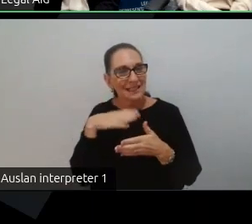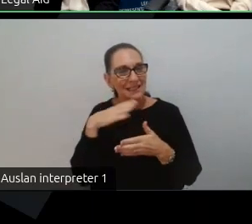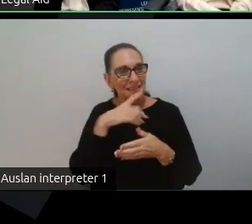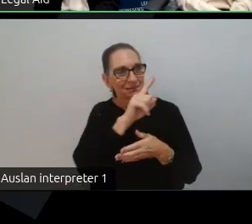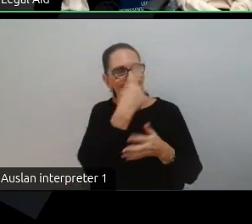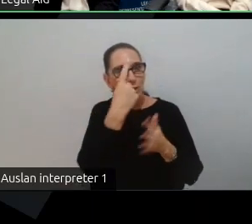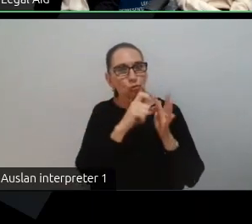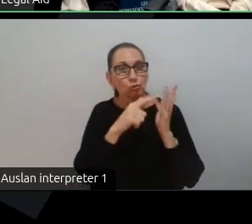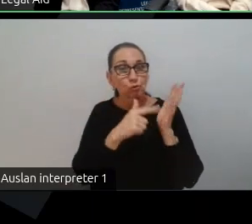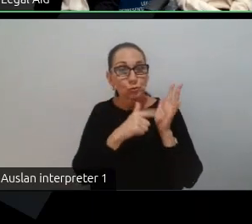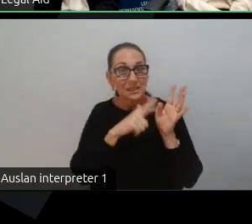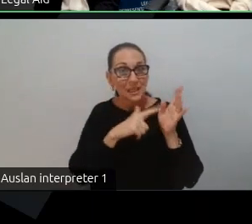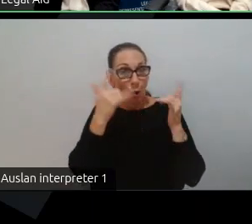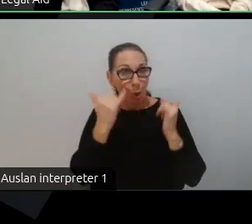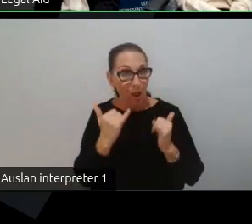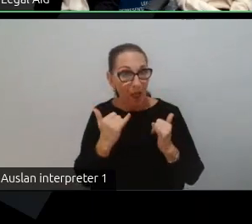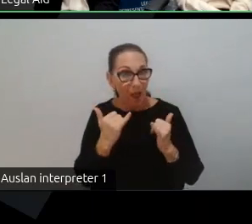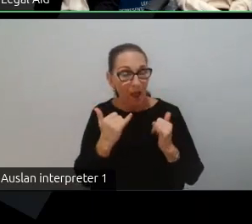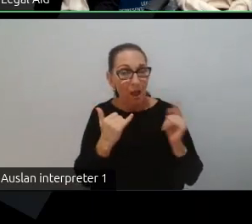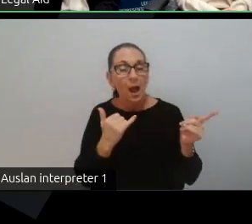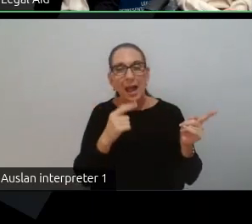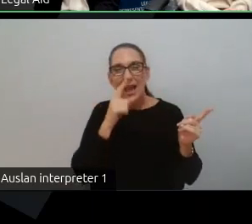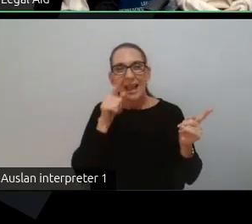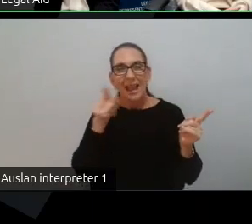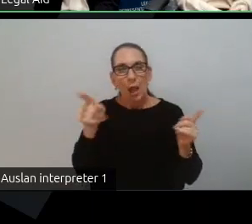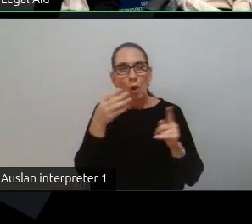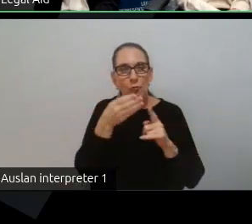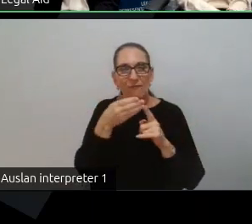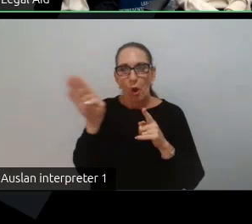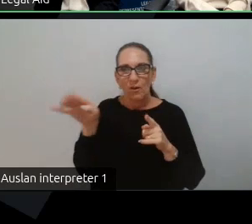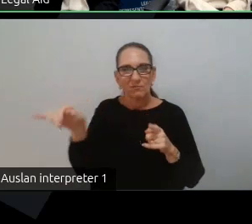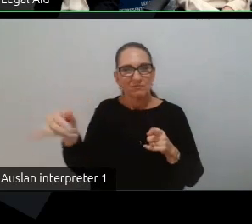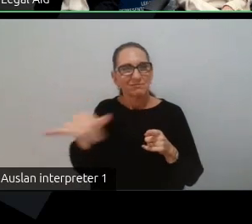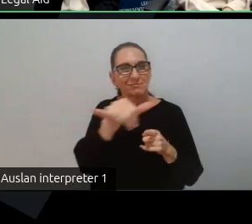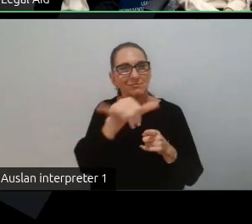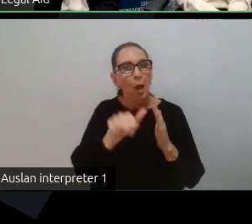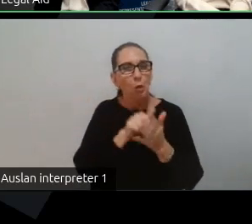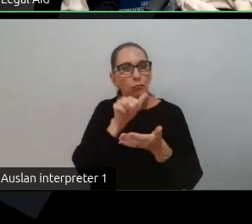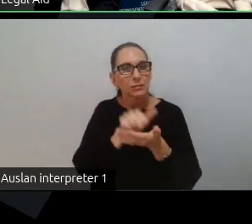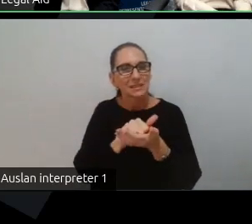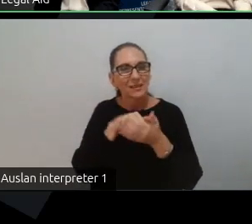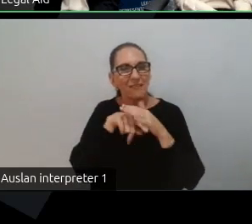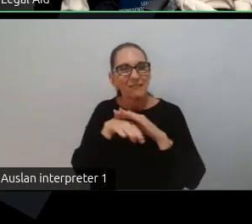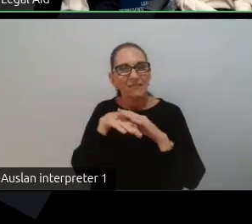can be referred to the appropriate duty lawyer service at the courts around Southeast Queensland